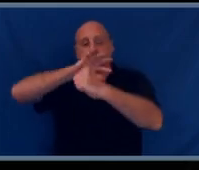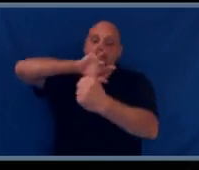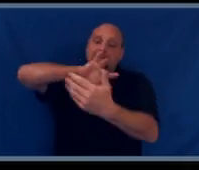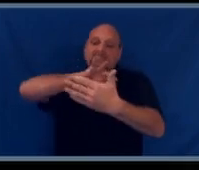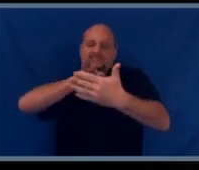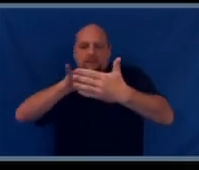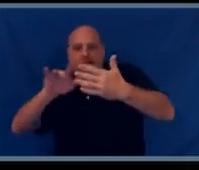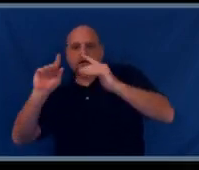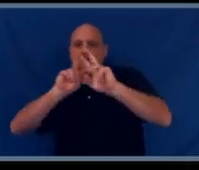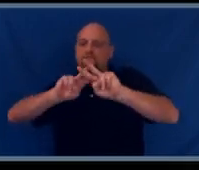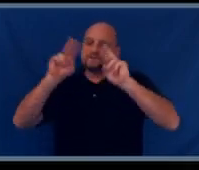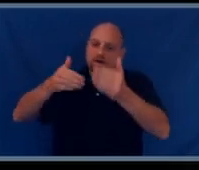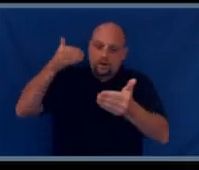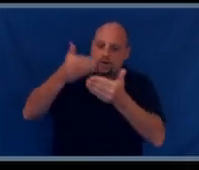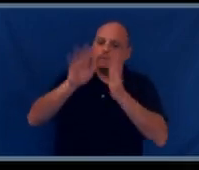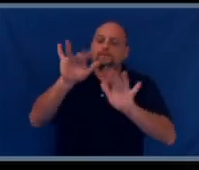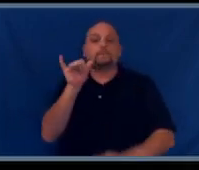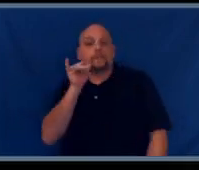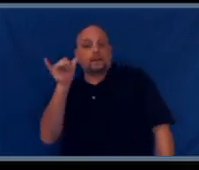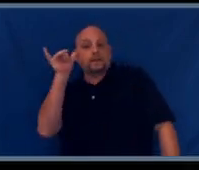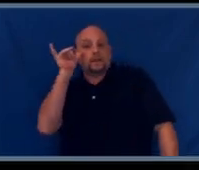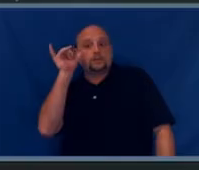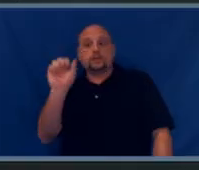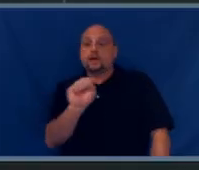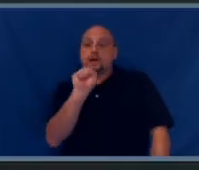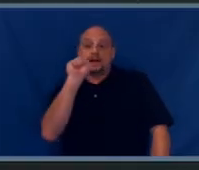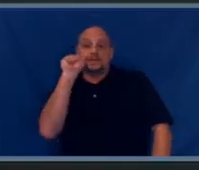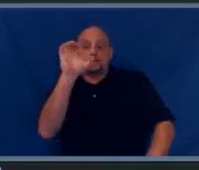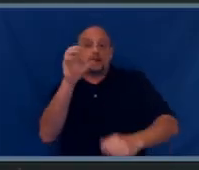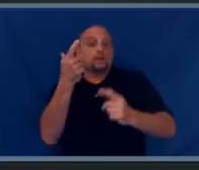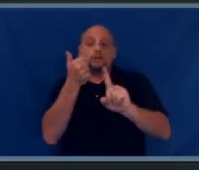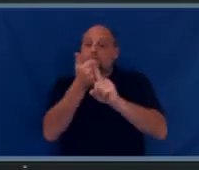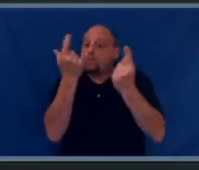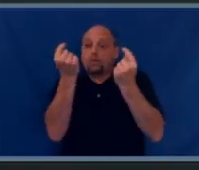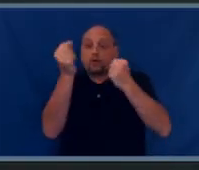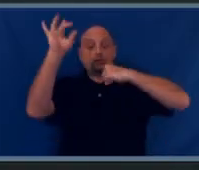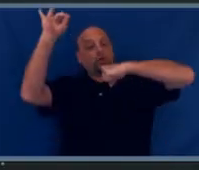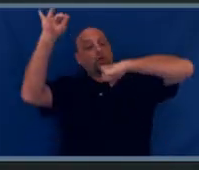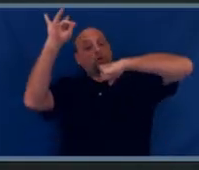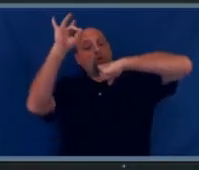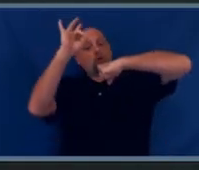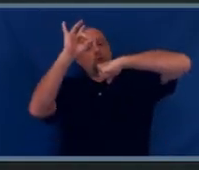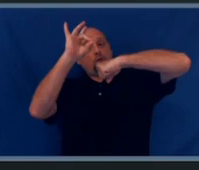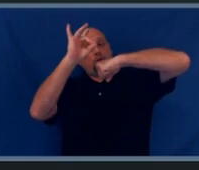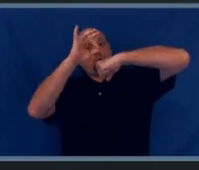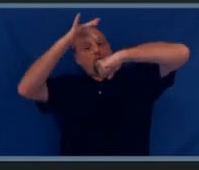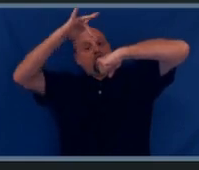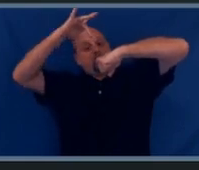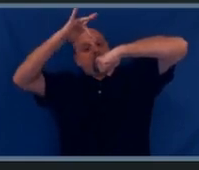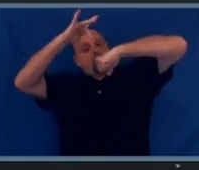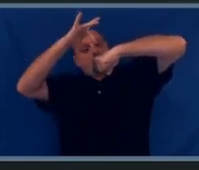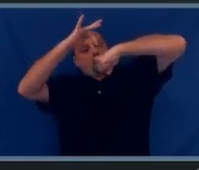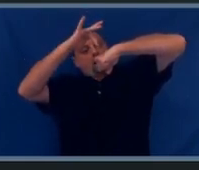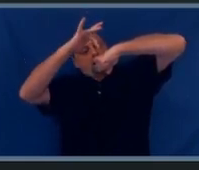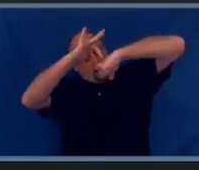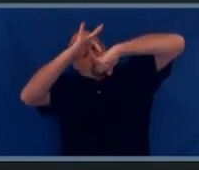AND YESTERDAY THE SPACECRAFT DESCENDED ON AN ASTEROID SURFACE AND THE ROBOTIC ARM TOUCHED DOWN